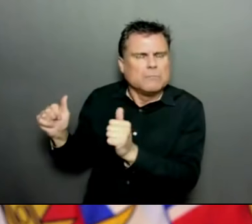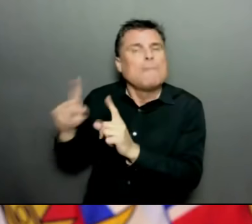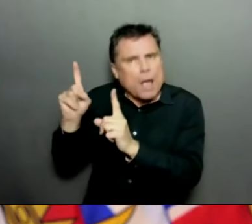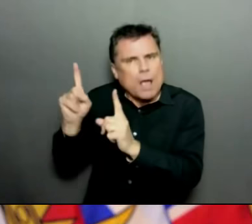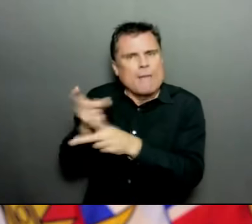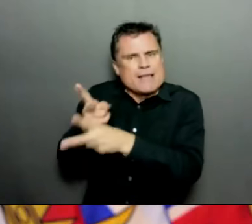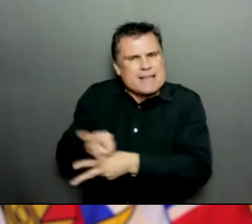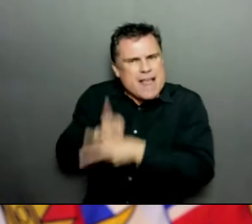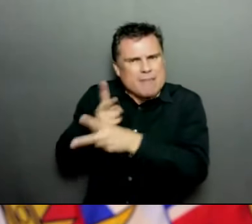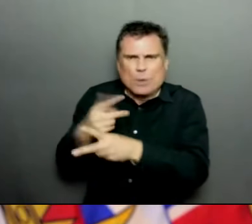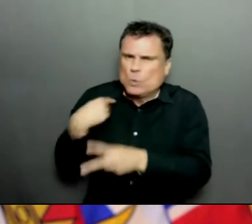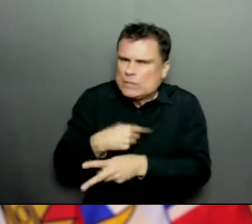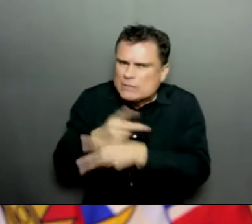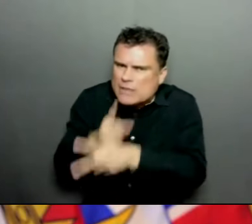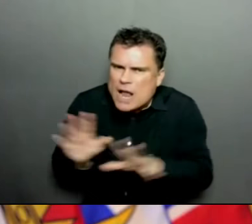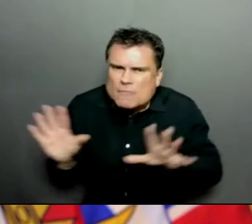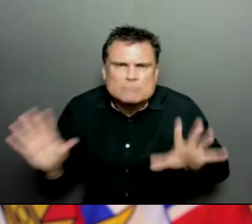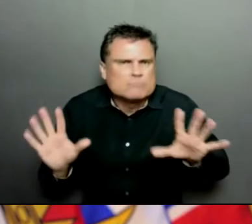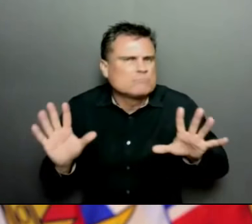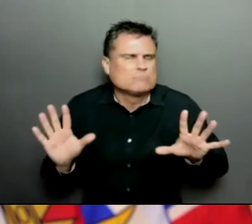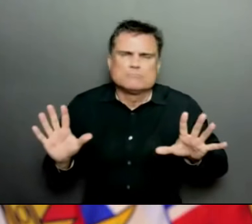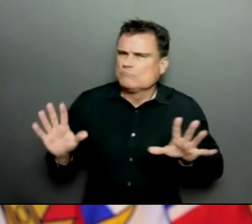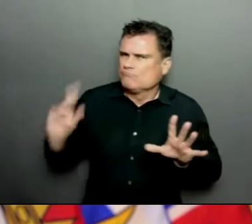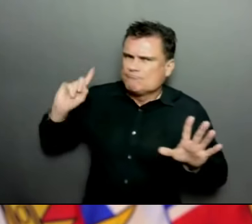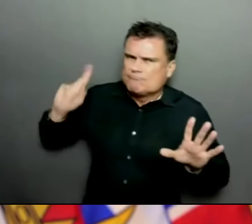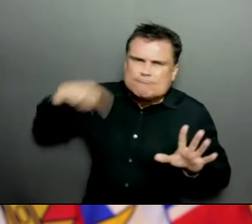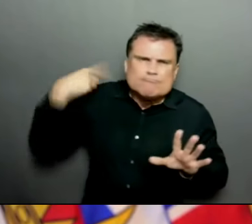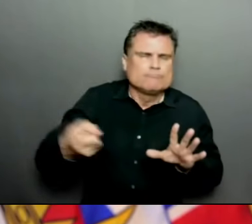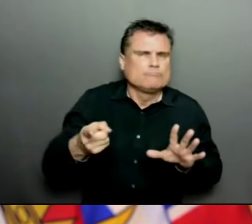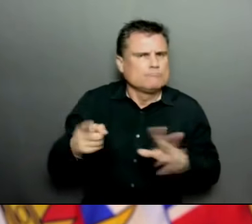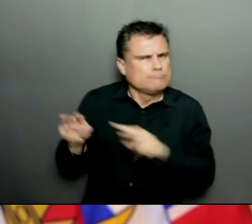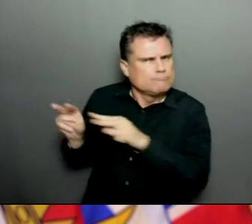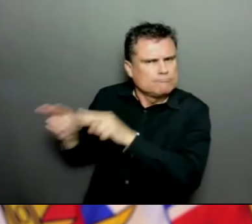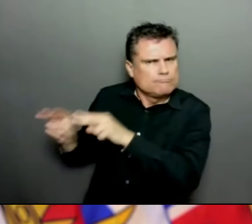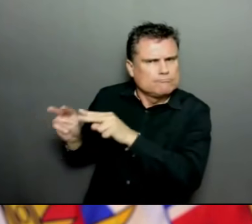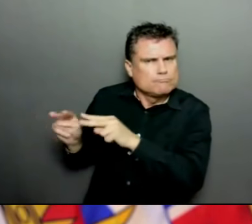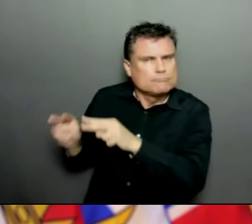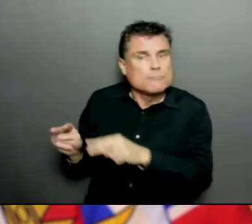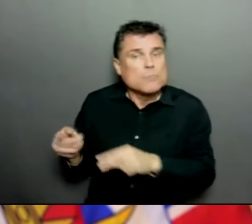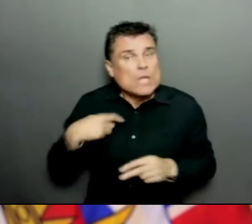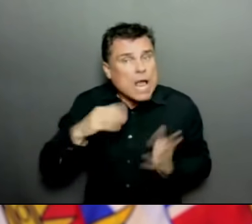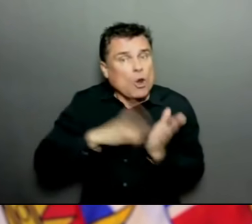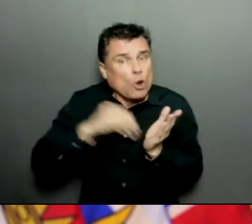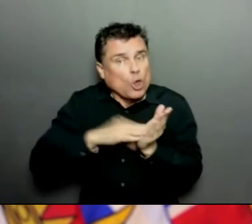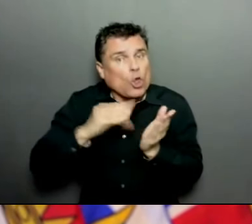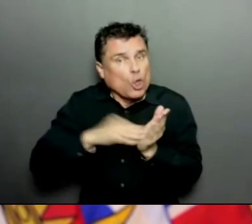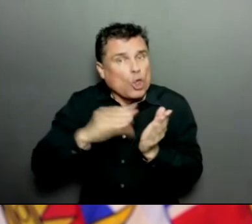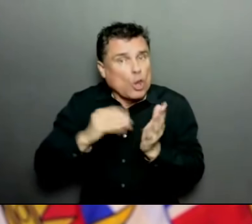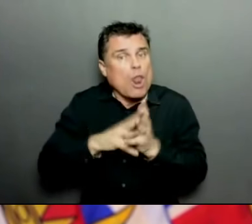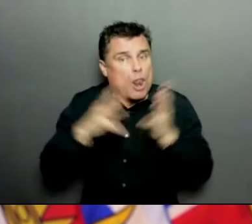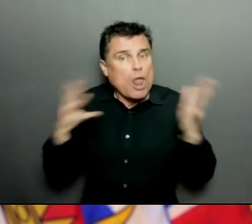where things have been and where they come from by these mutations. What was a little surprising is that just by random chance